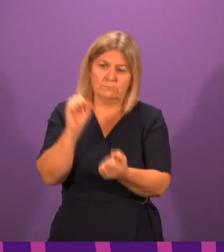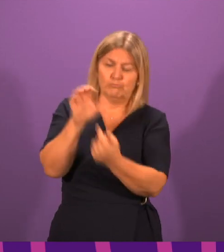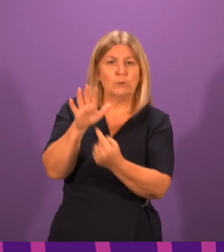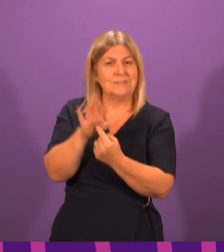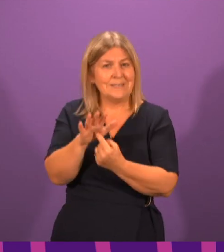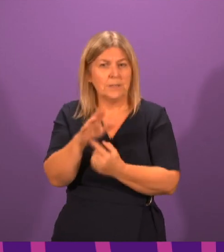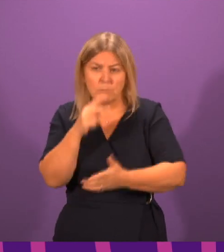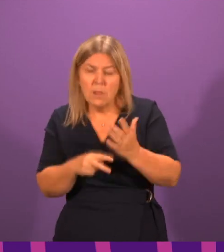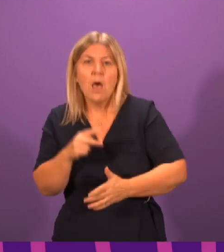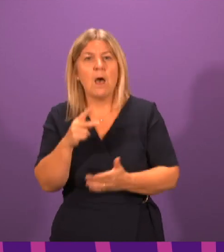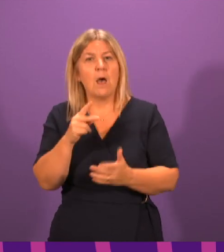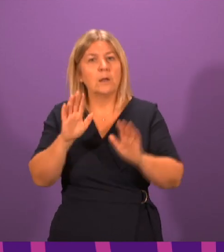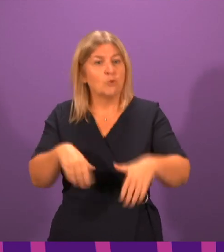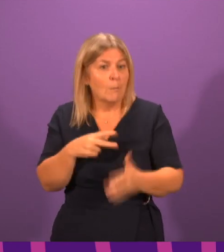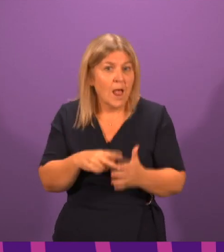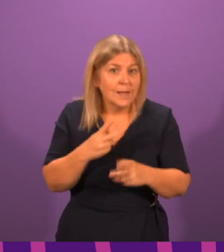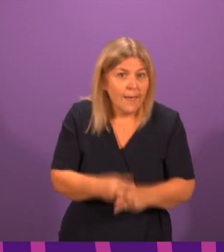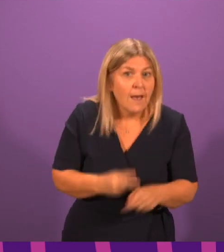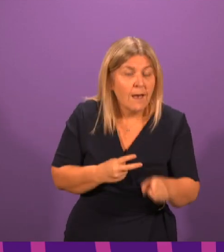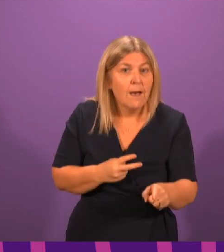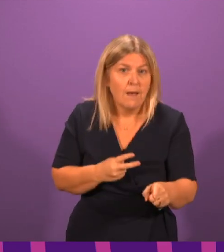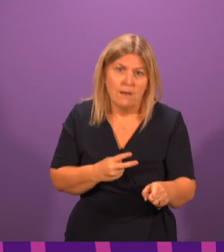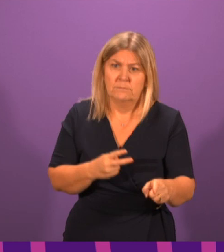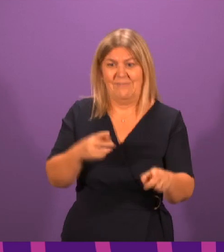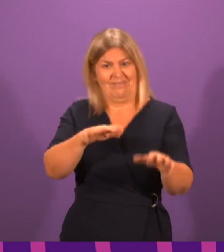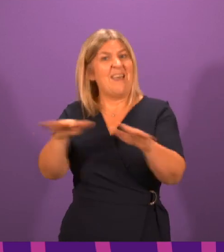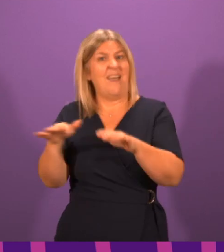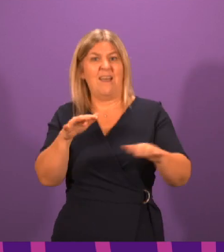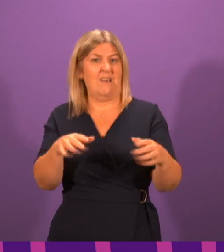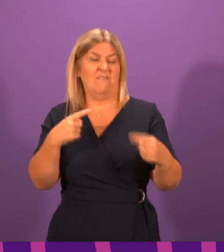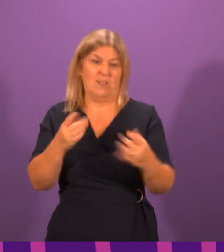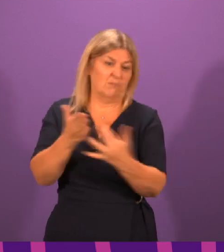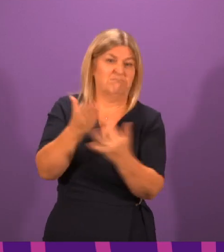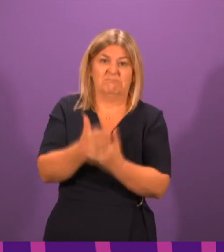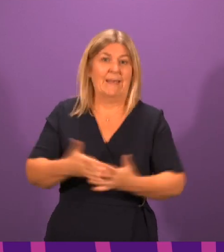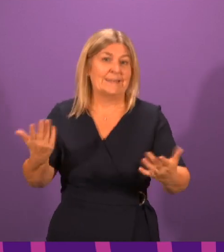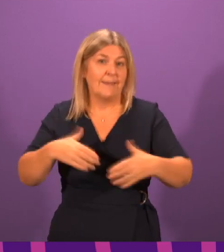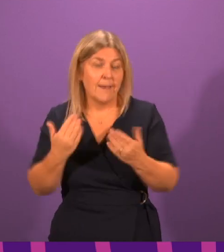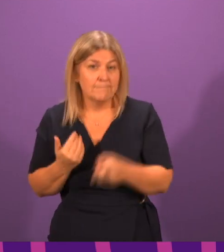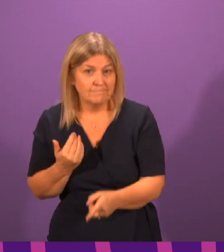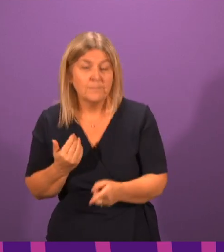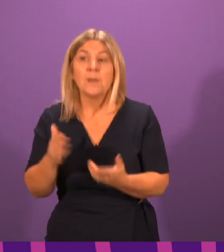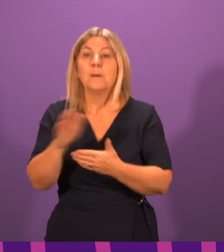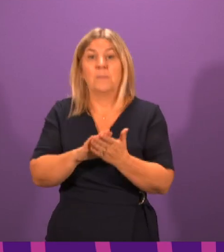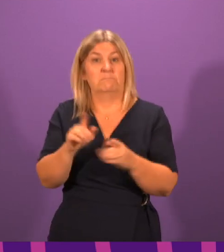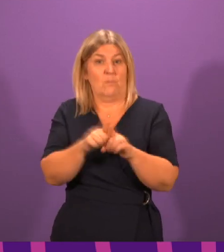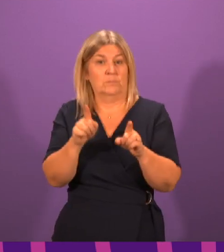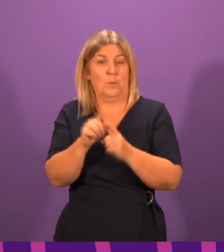for planned and unplanned care across the country, alongside actions to mitigate the impact in local